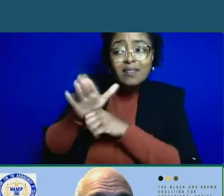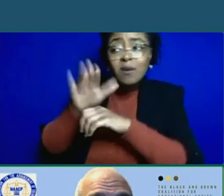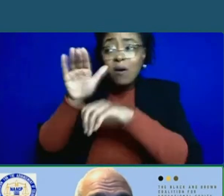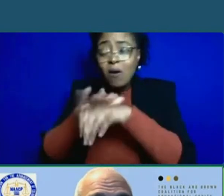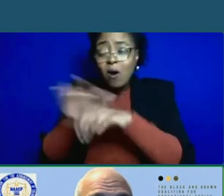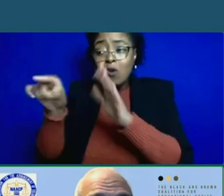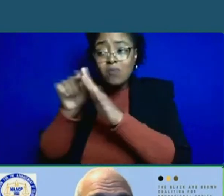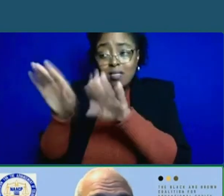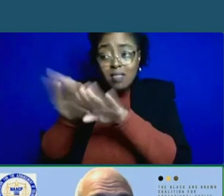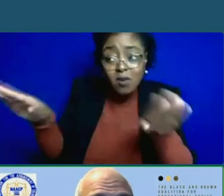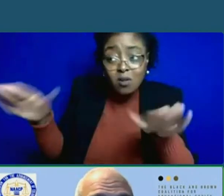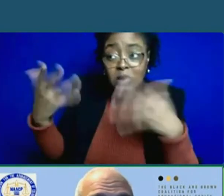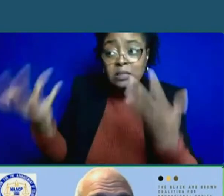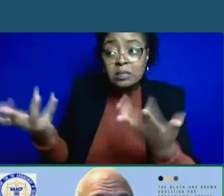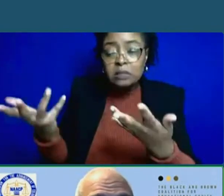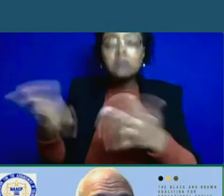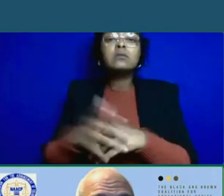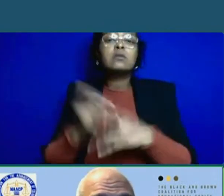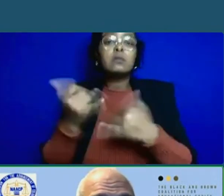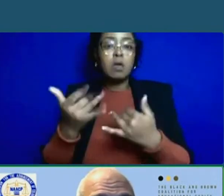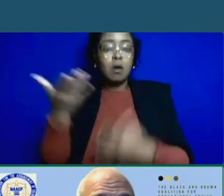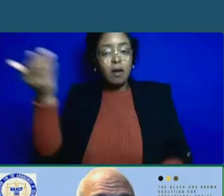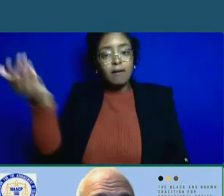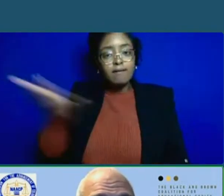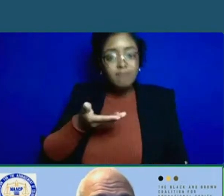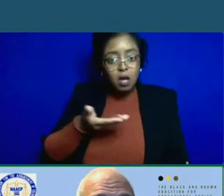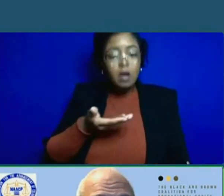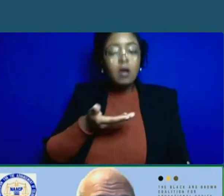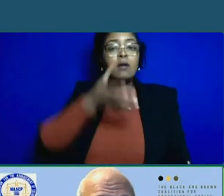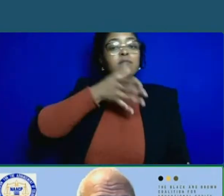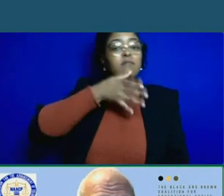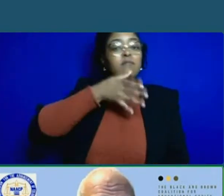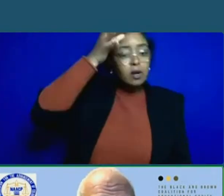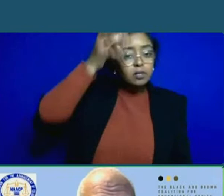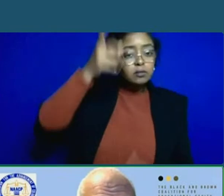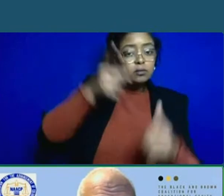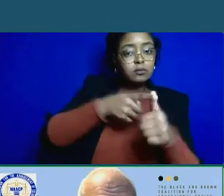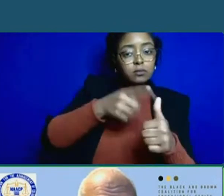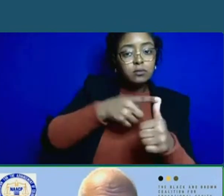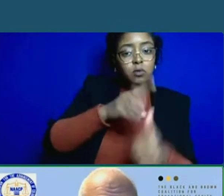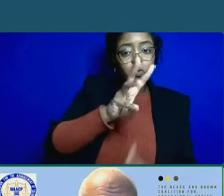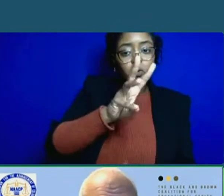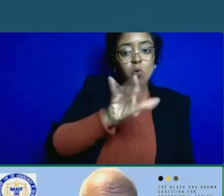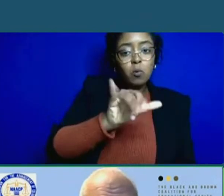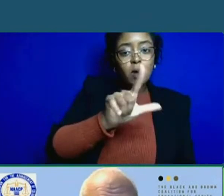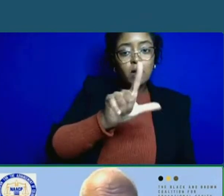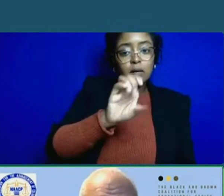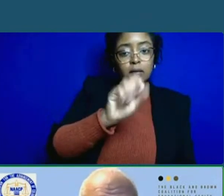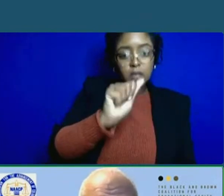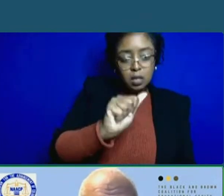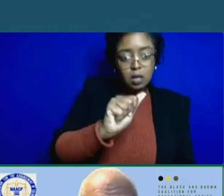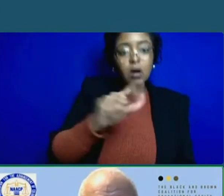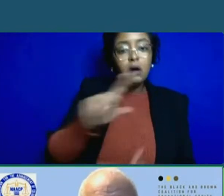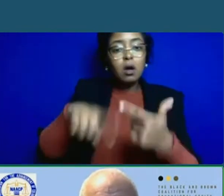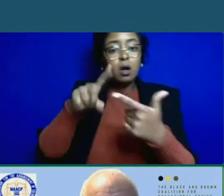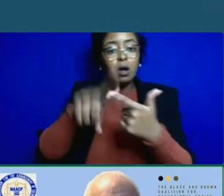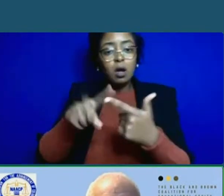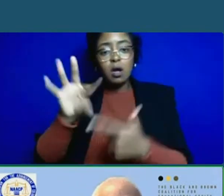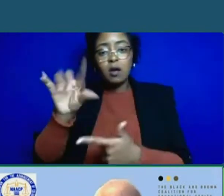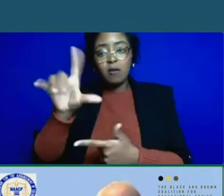Are they learning enough? Are they on grade level? So we